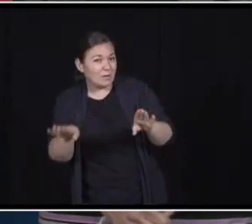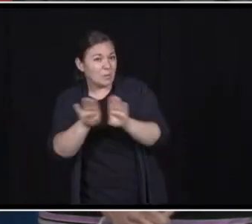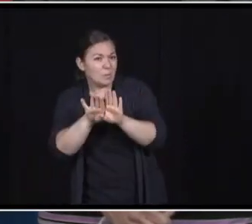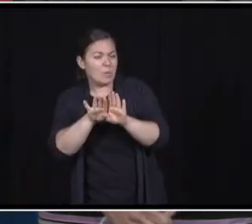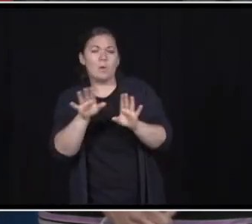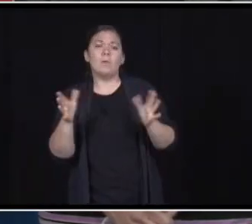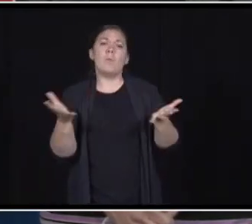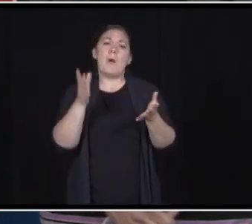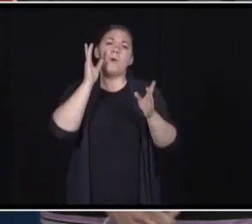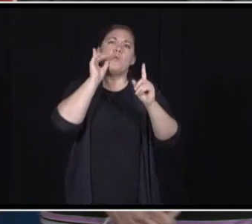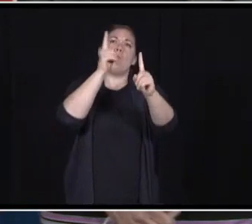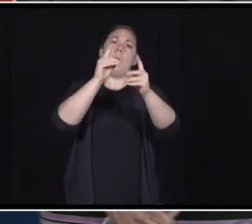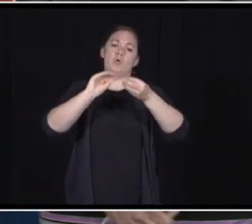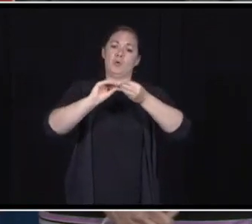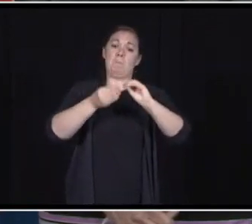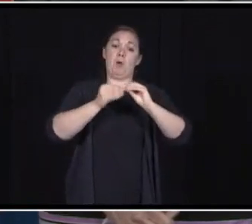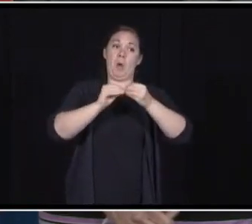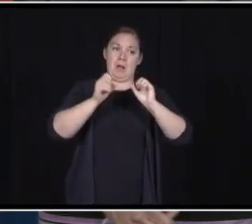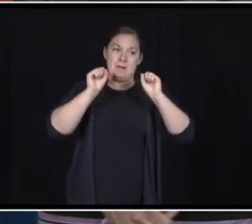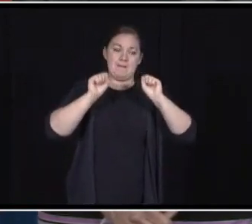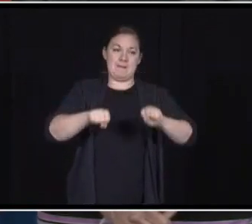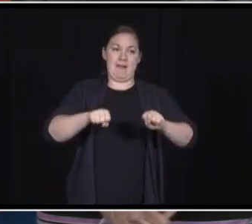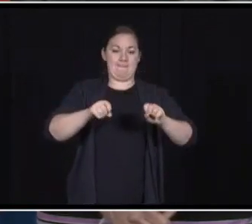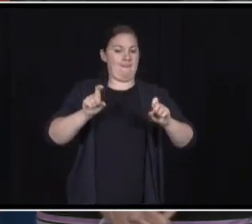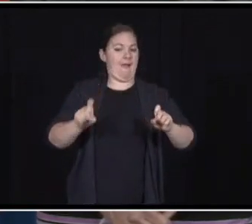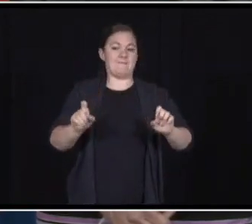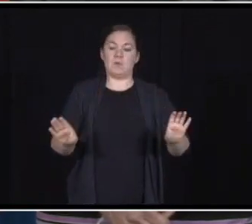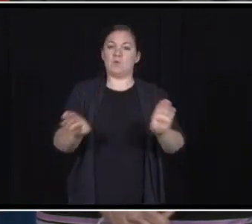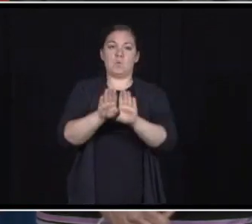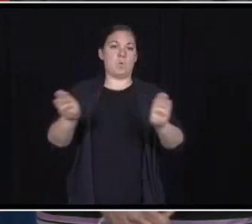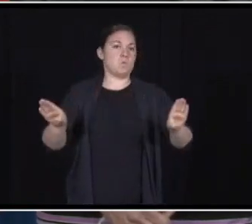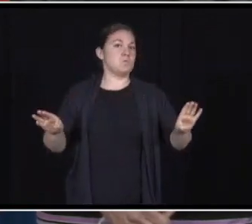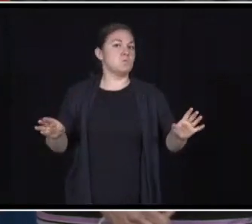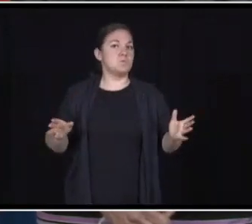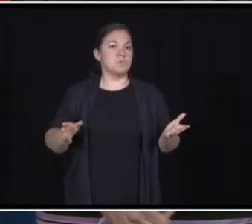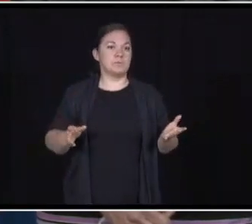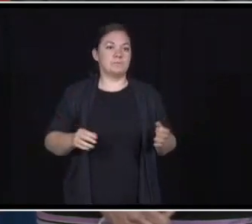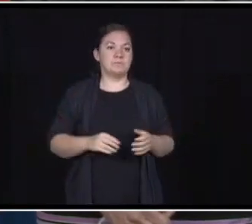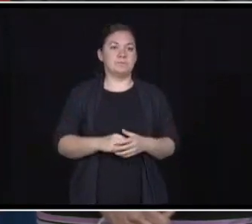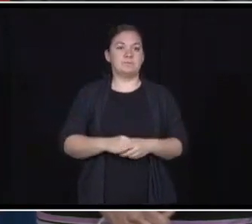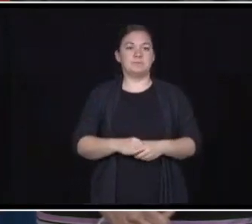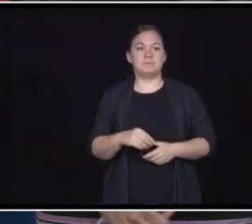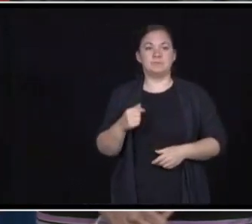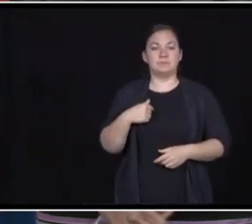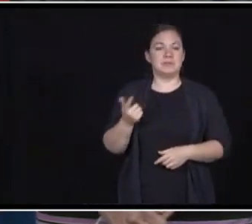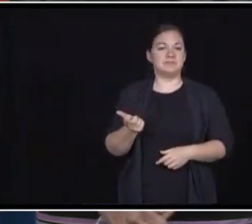the school system, but I am just wondering if there is a point of what you have to.